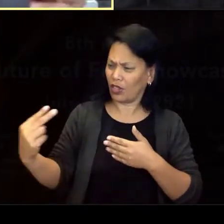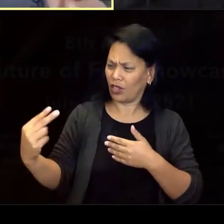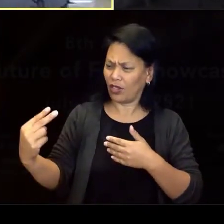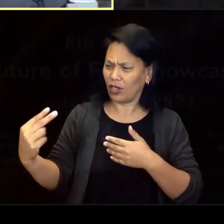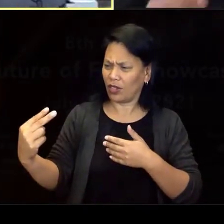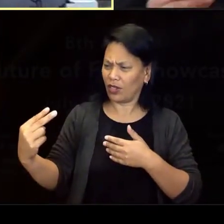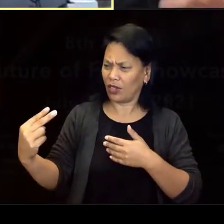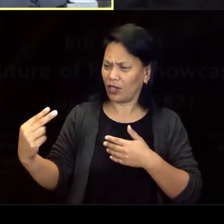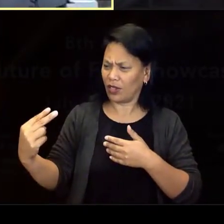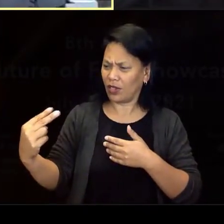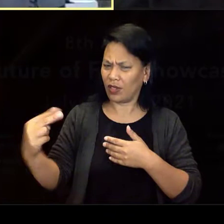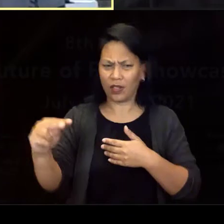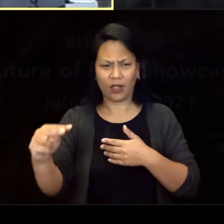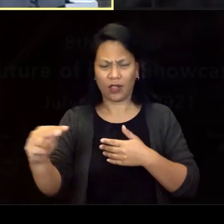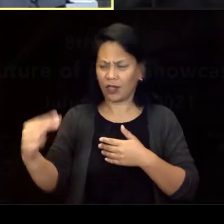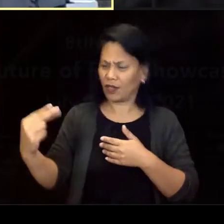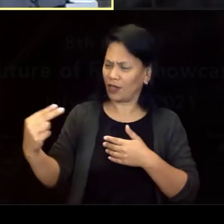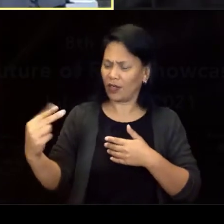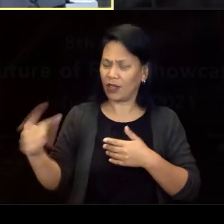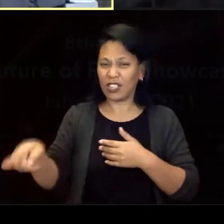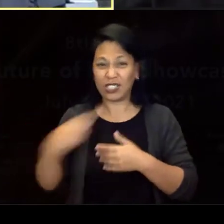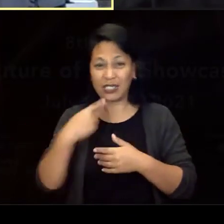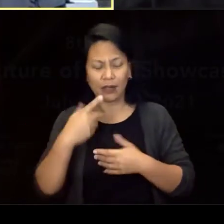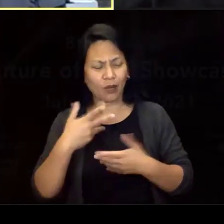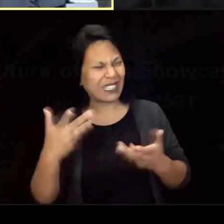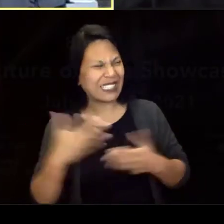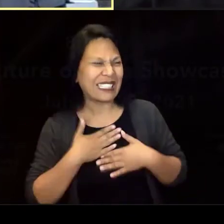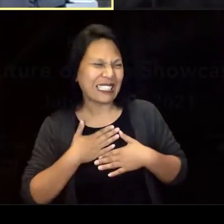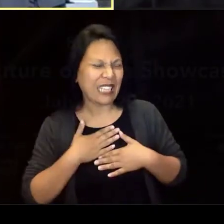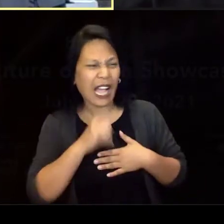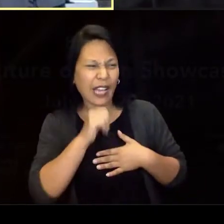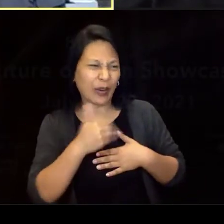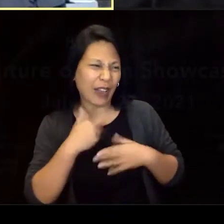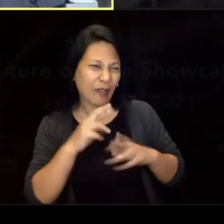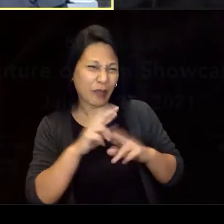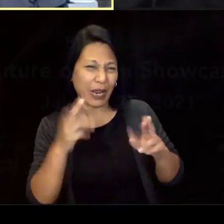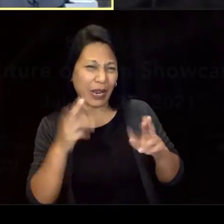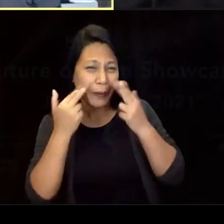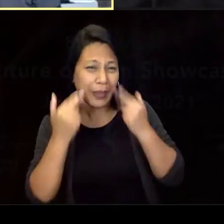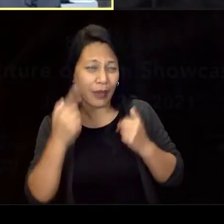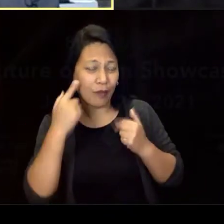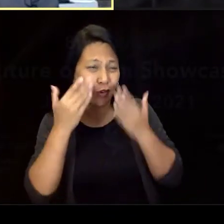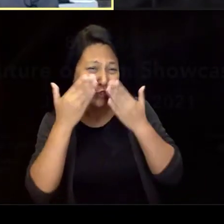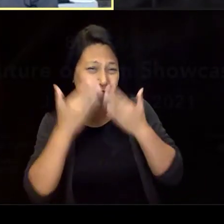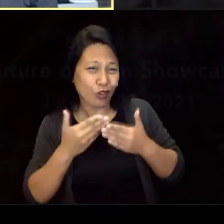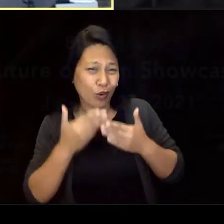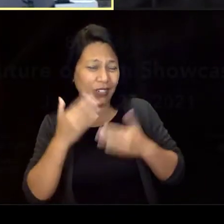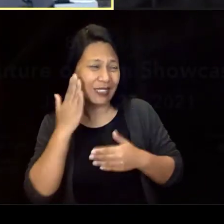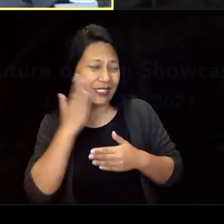And was like, I don't have any darker foundations. Like what can I do?